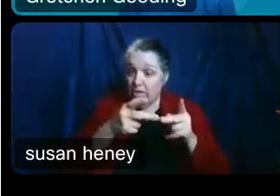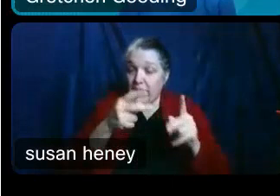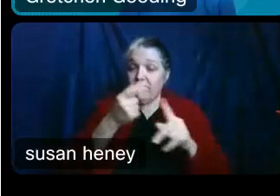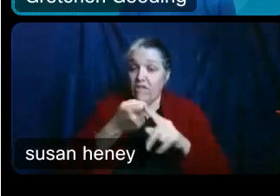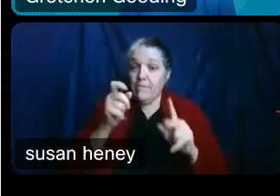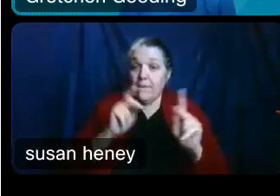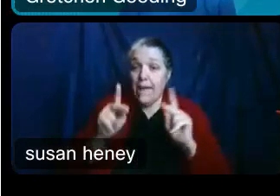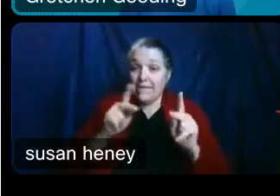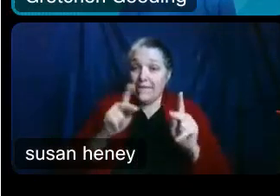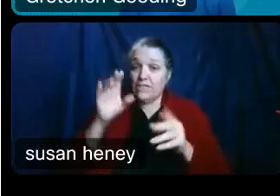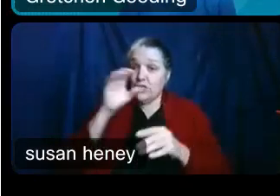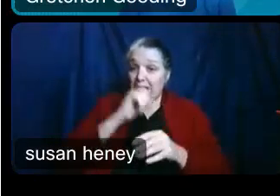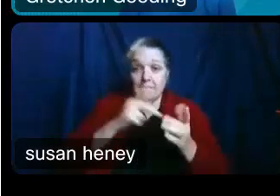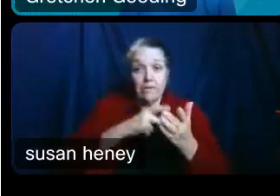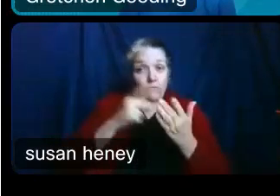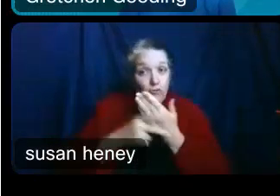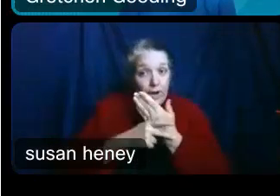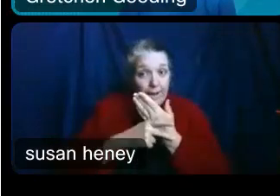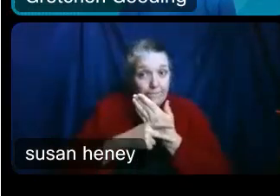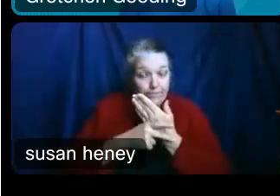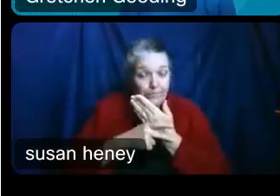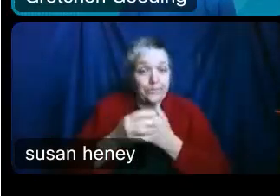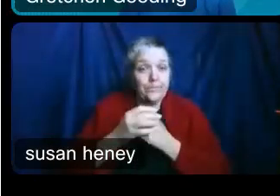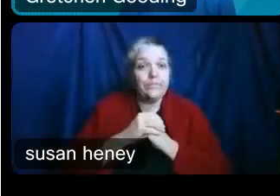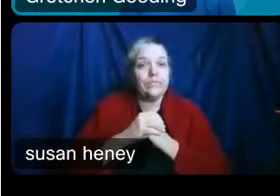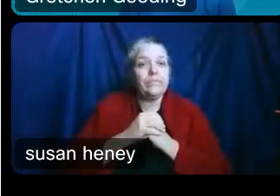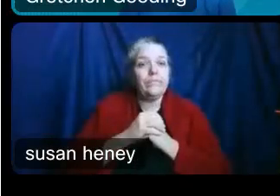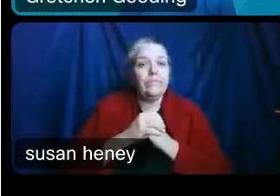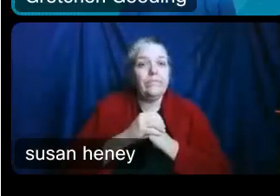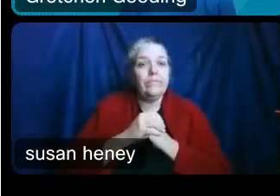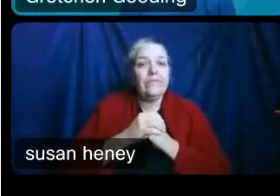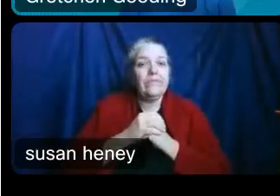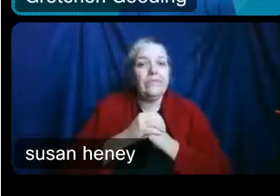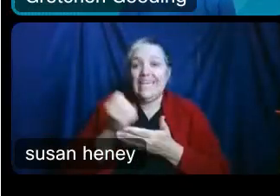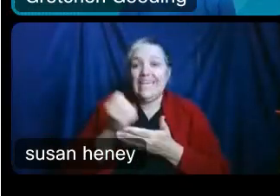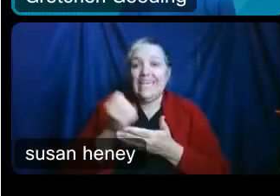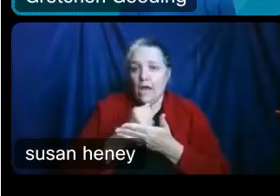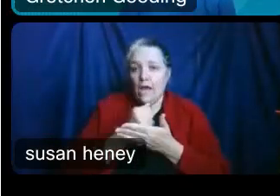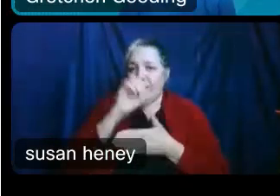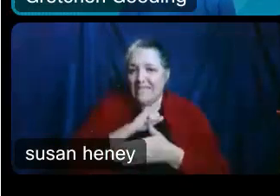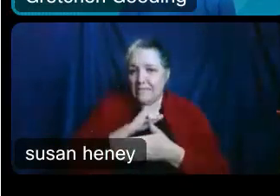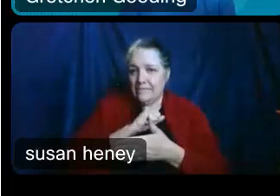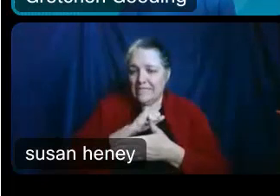Estimates Program. Also, income and dollar estimates are adjusted for inflation based